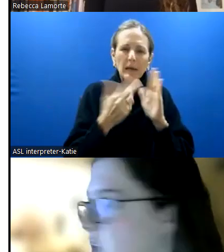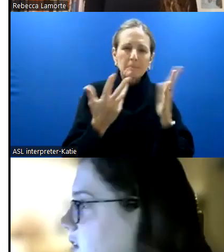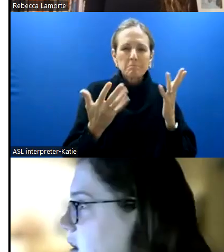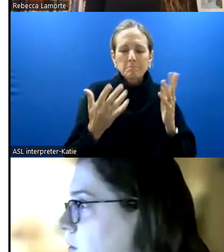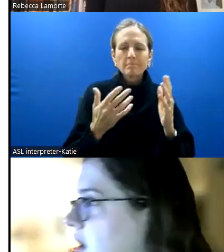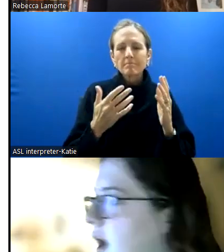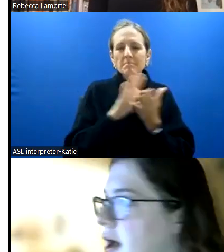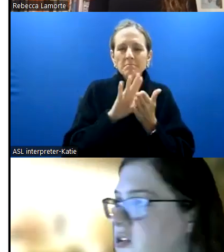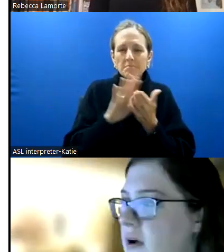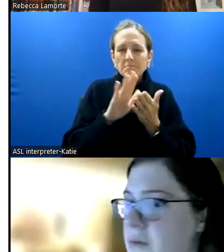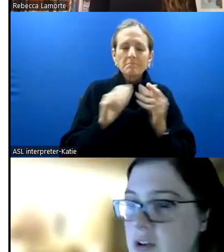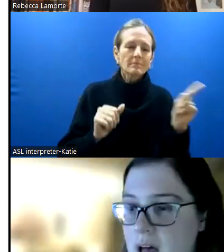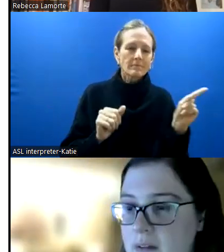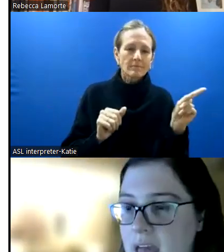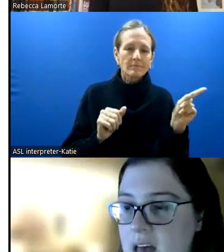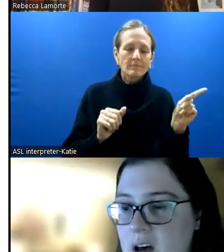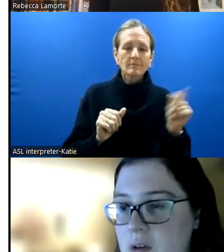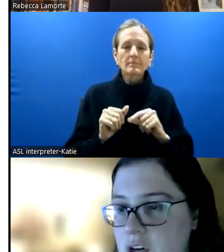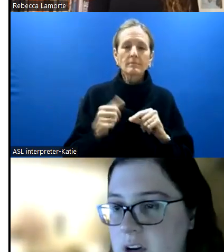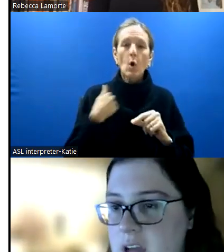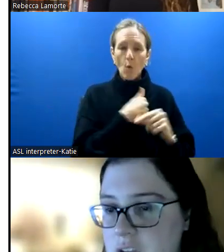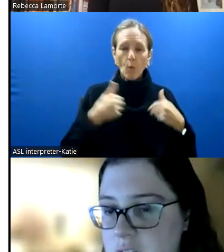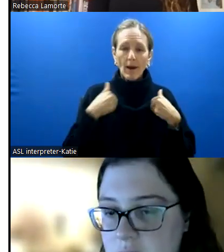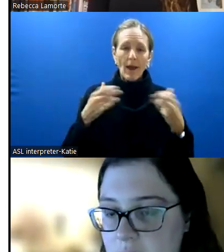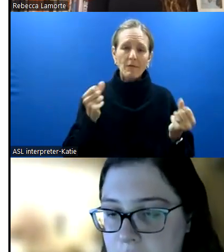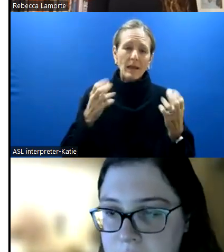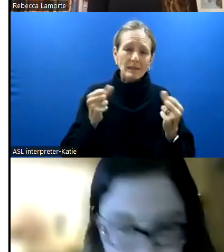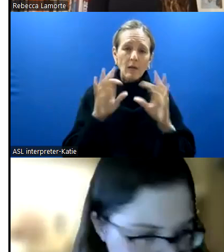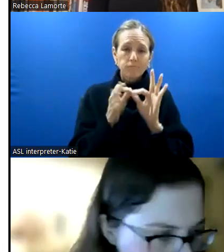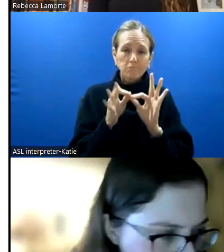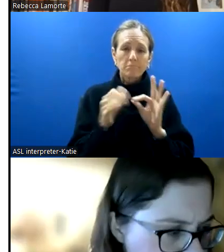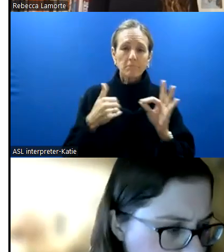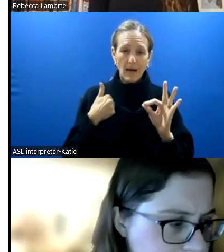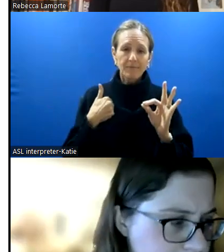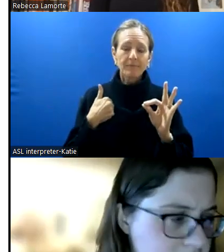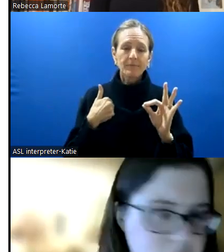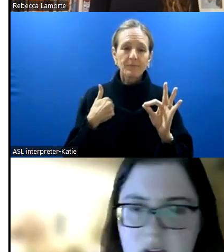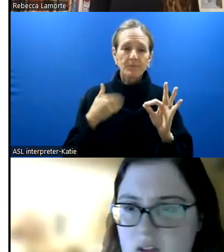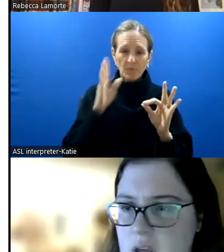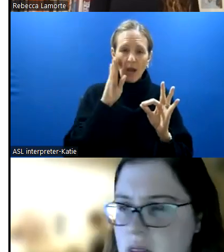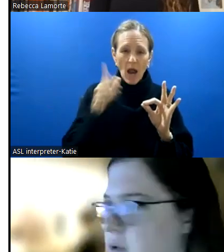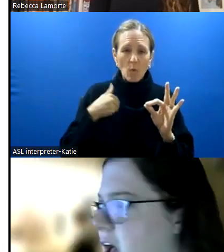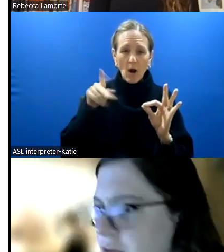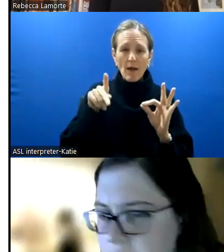So we do have ASL interpretation. I will have that pinned on screen throughout.